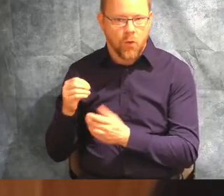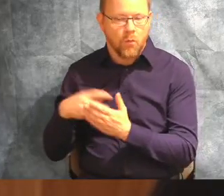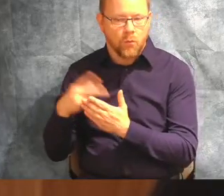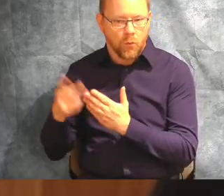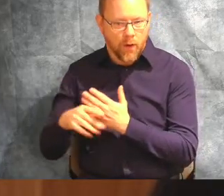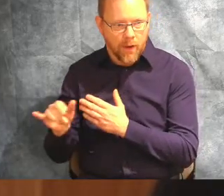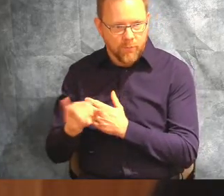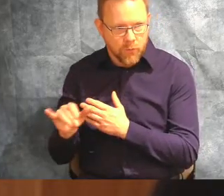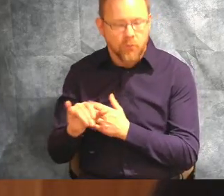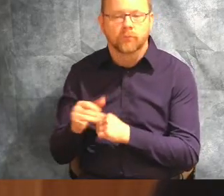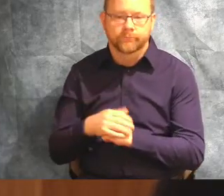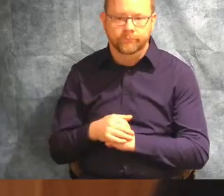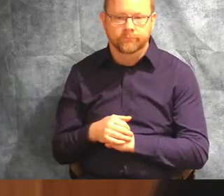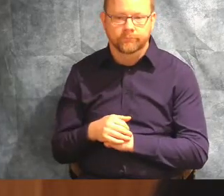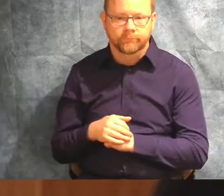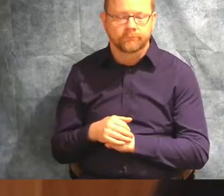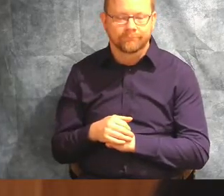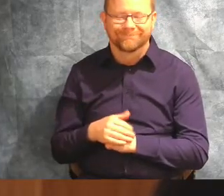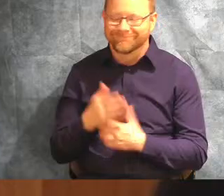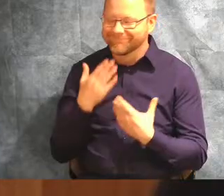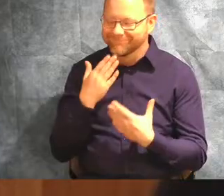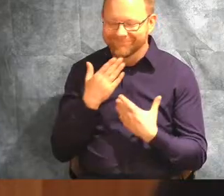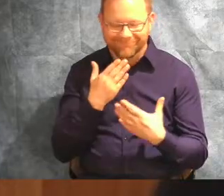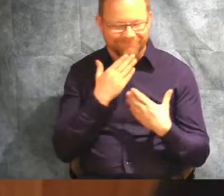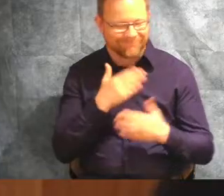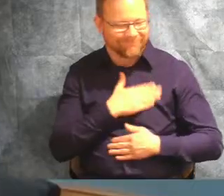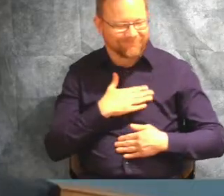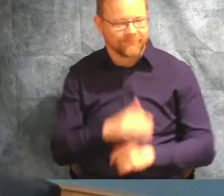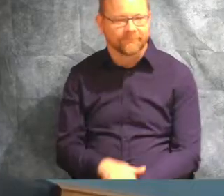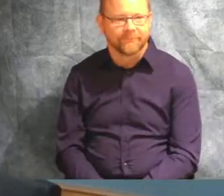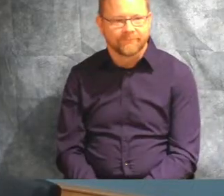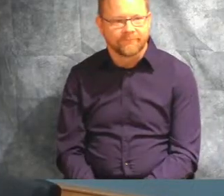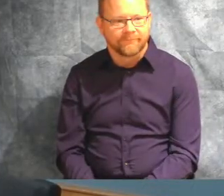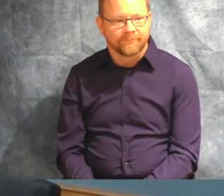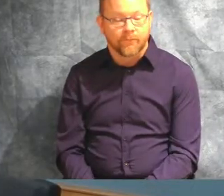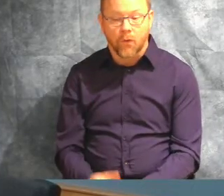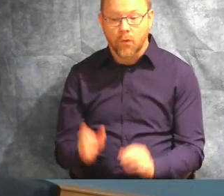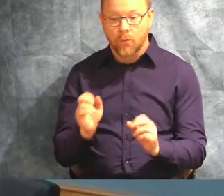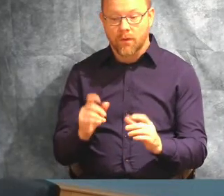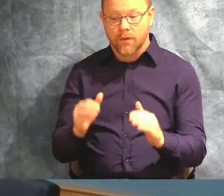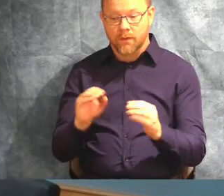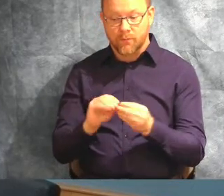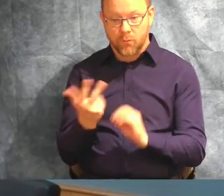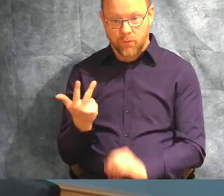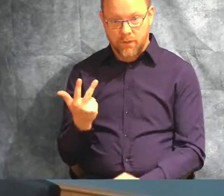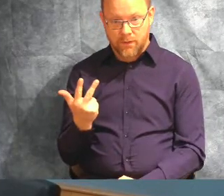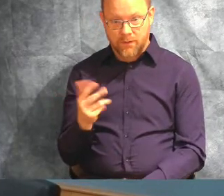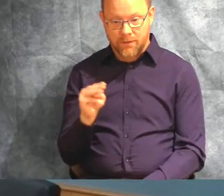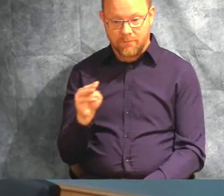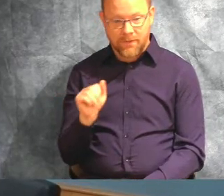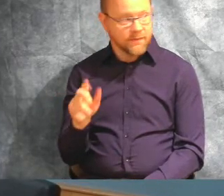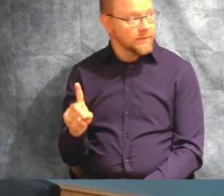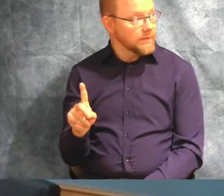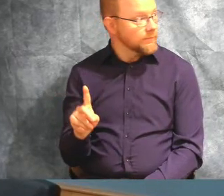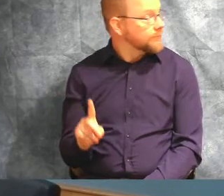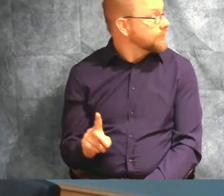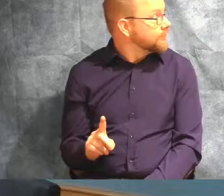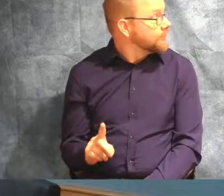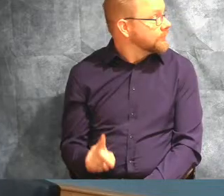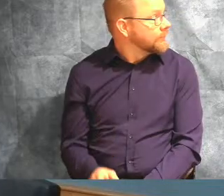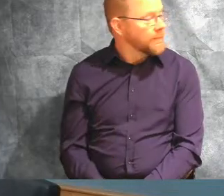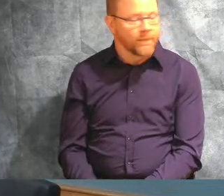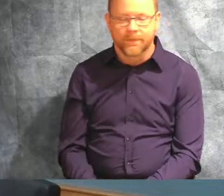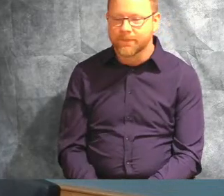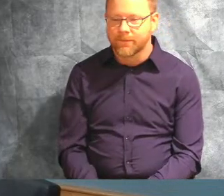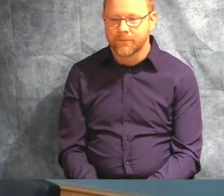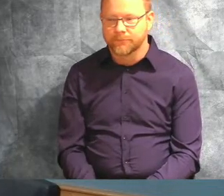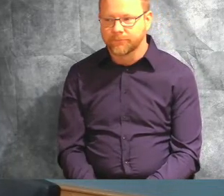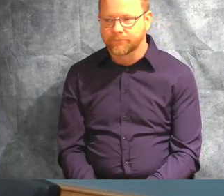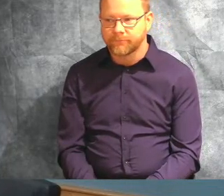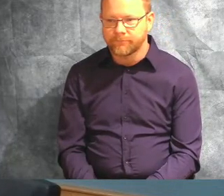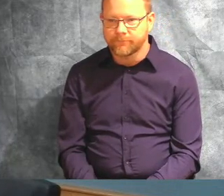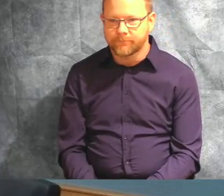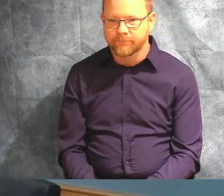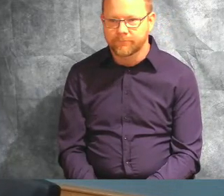working on all of those currently. Okay. Thank you so much. Appreciate it. Okay. Item three, MSD.